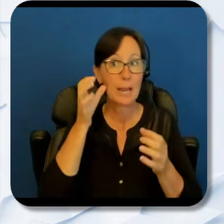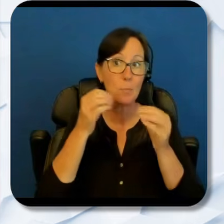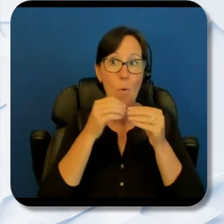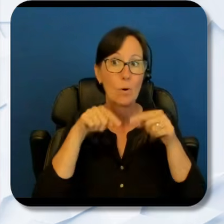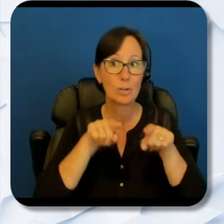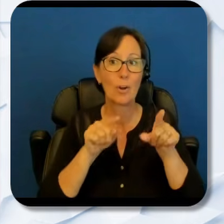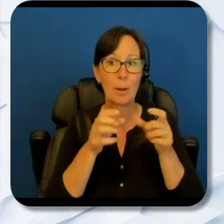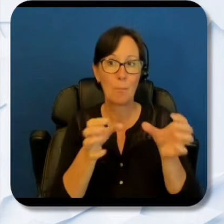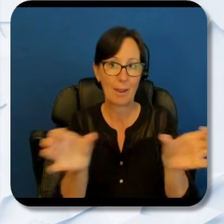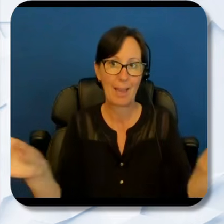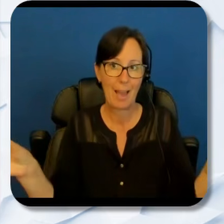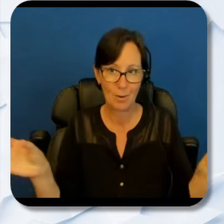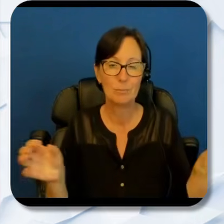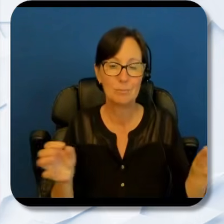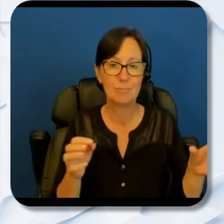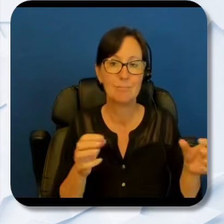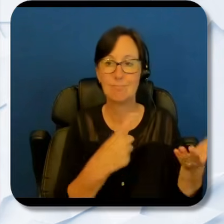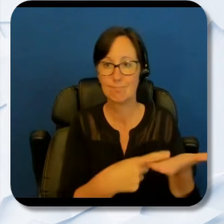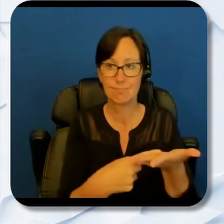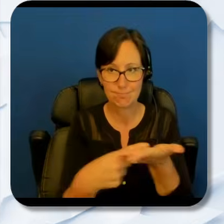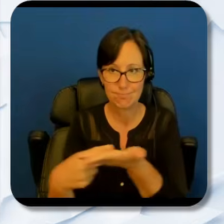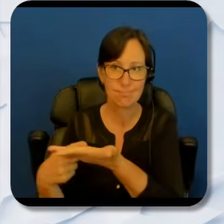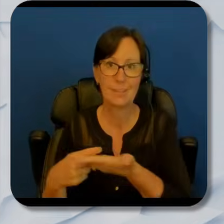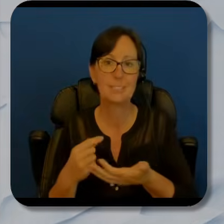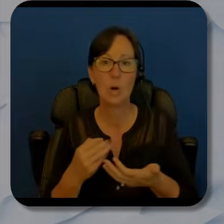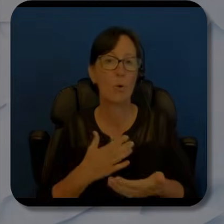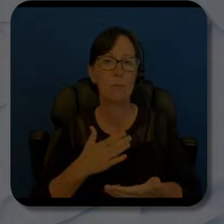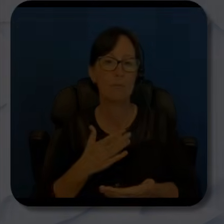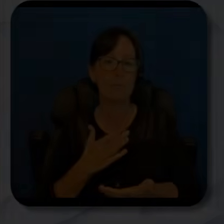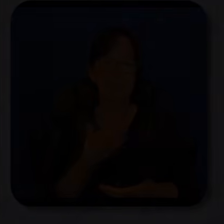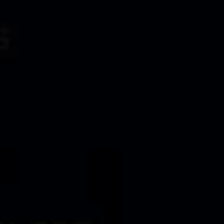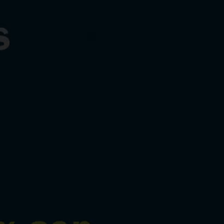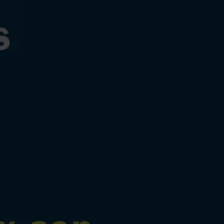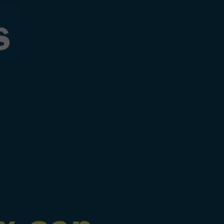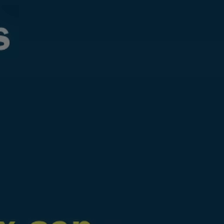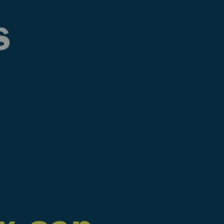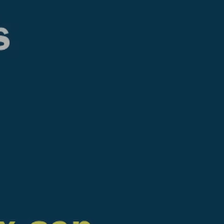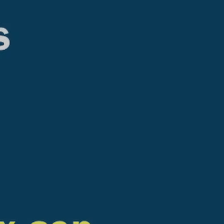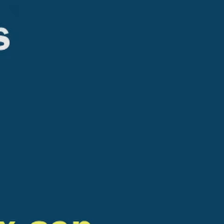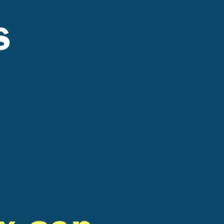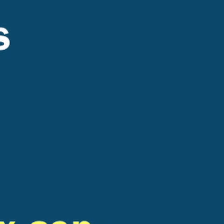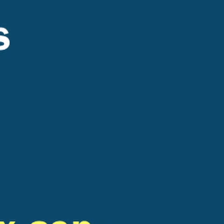sessions. So really appreciate all the inspiring remarks from you all.